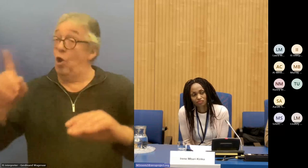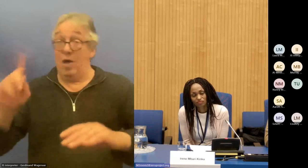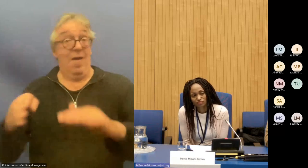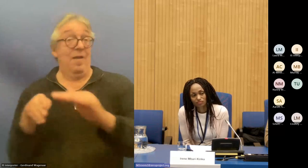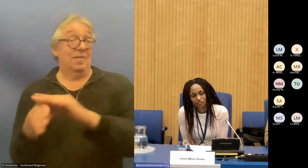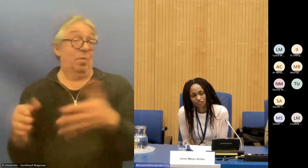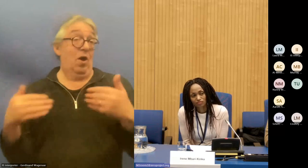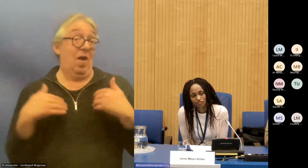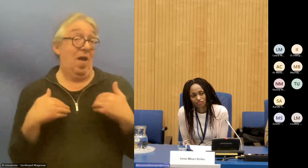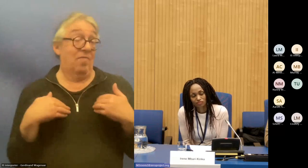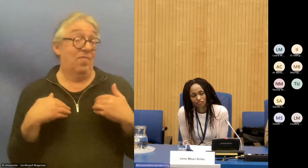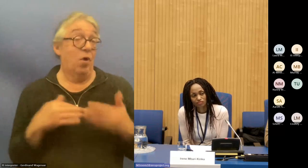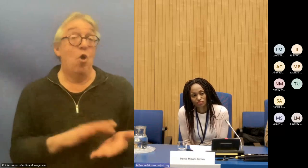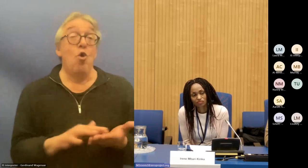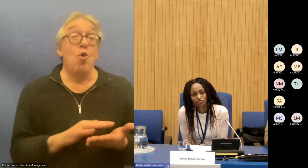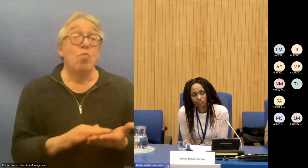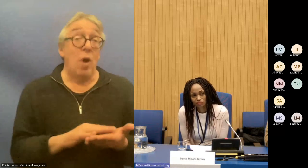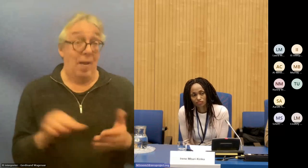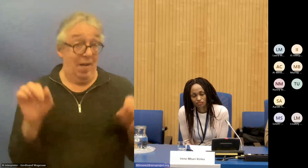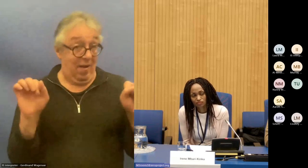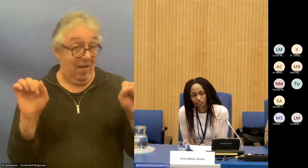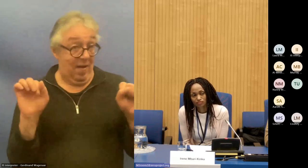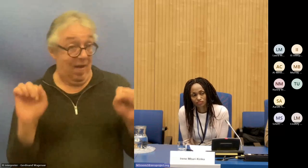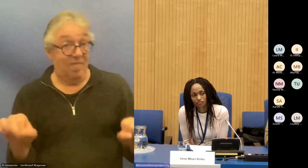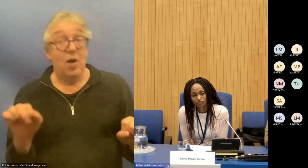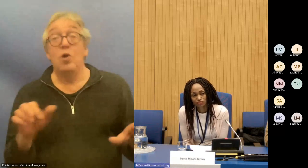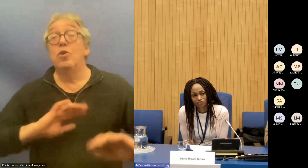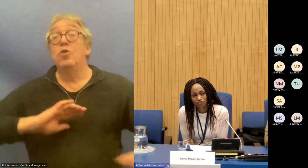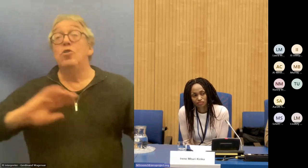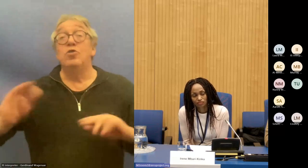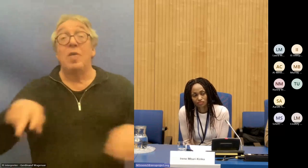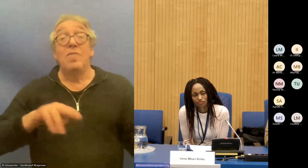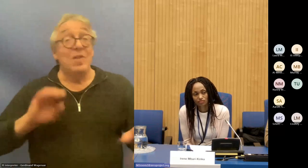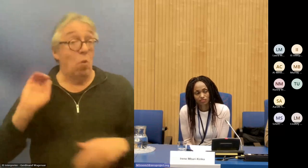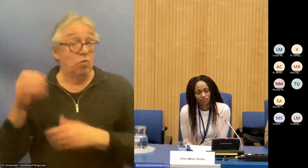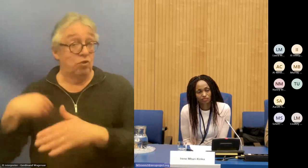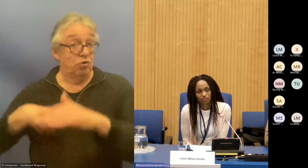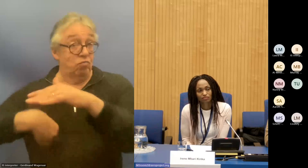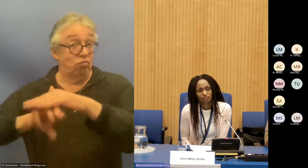You can input sign language videos in there as well. So I would encourage you to use that